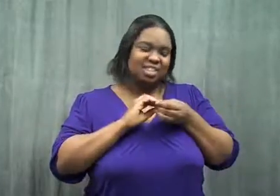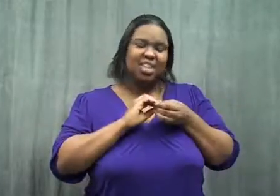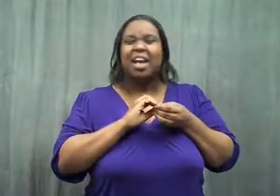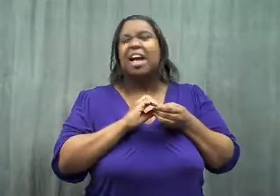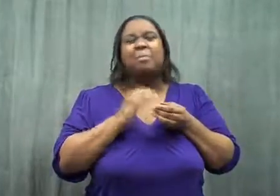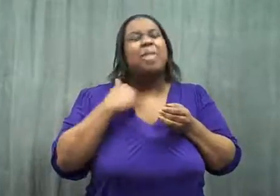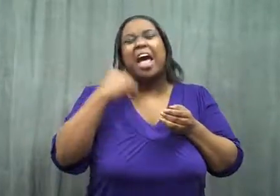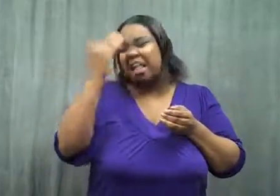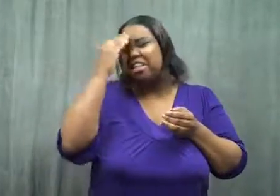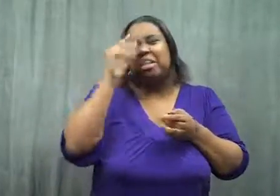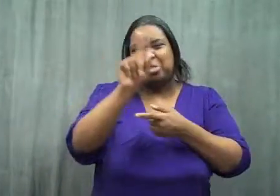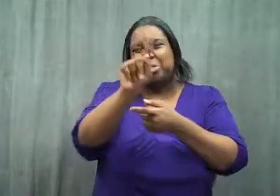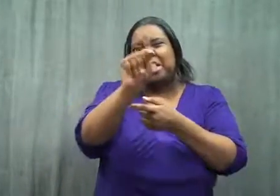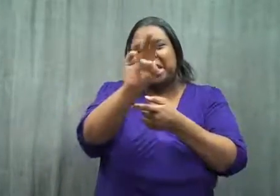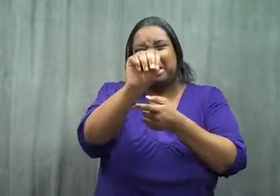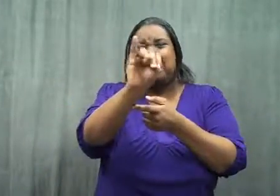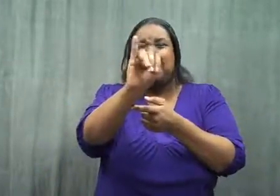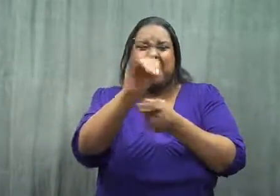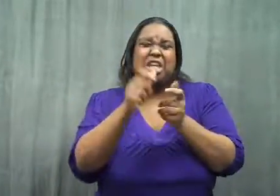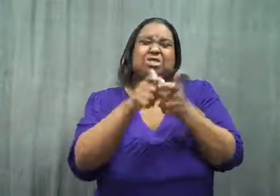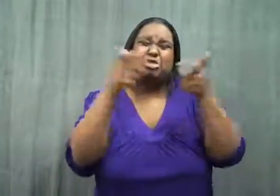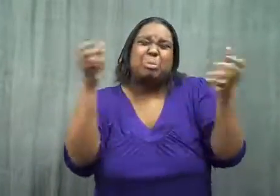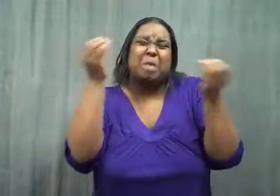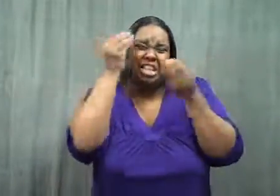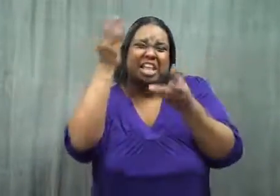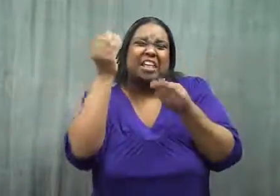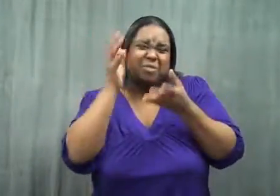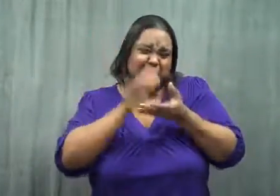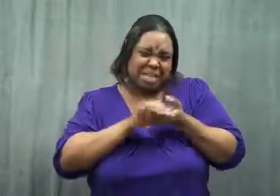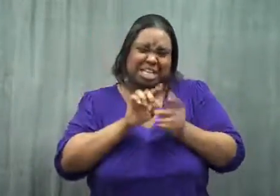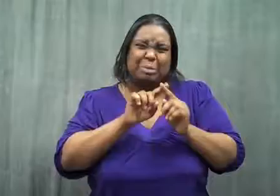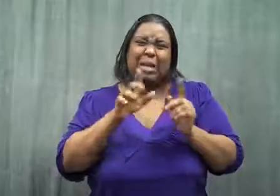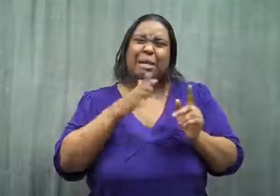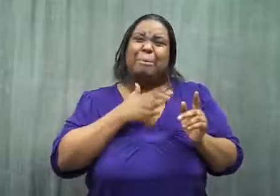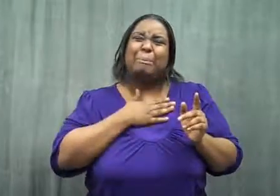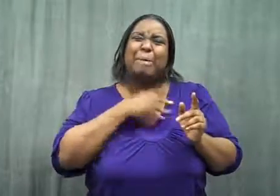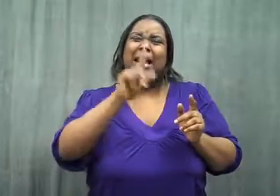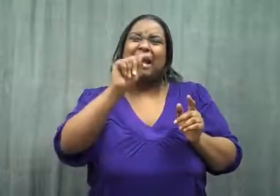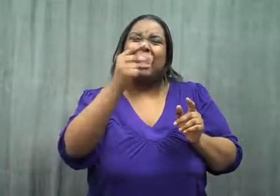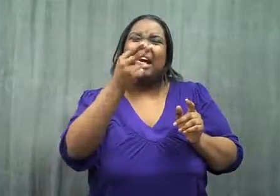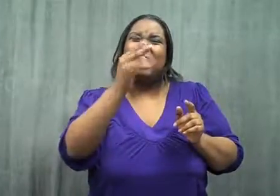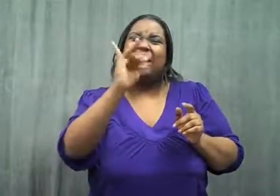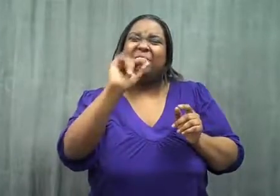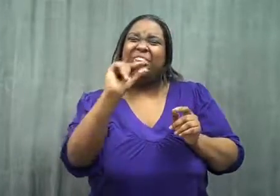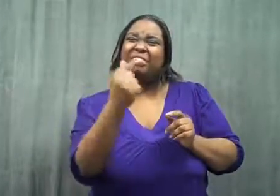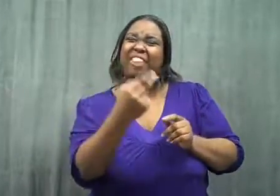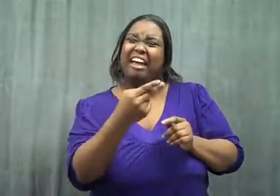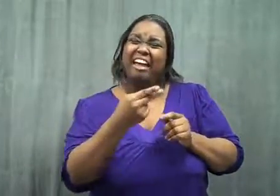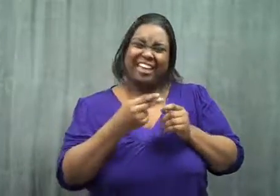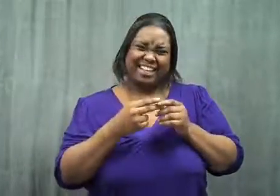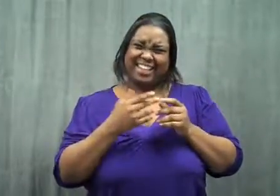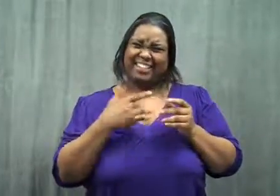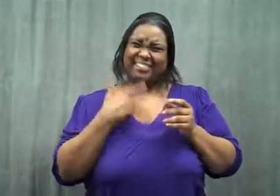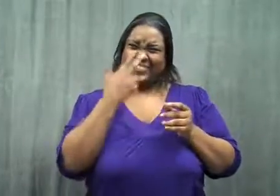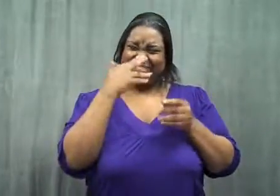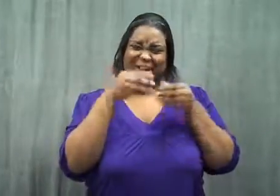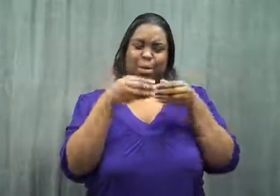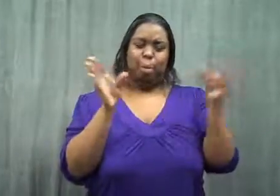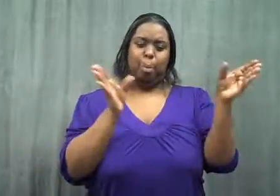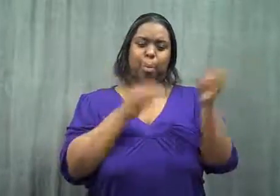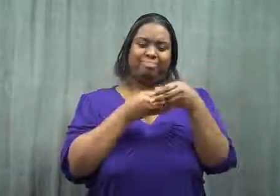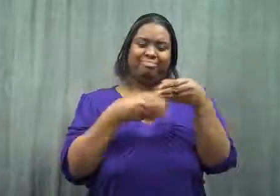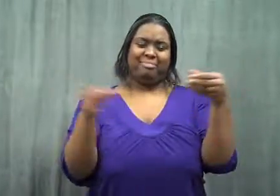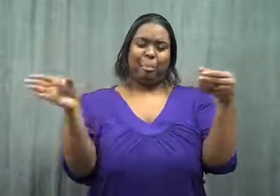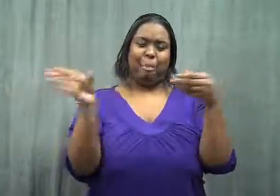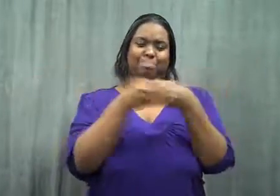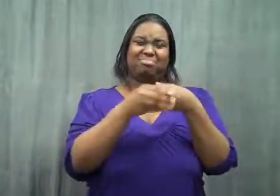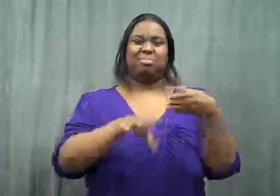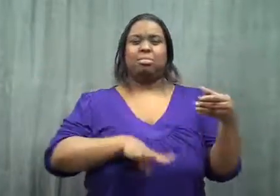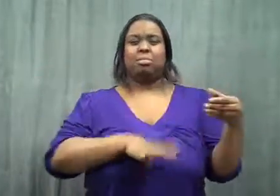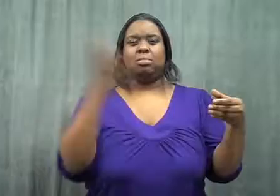I know this is TMI, but my thighs felt funny flopping together.